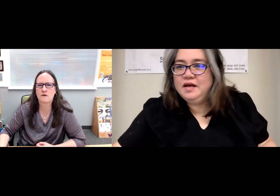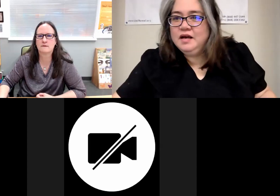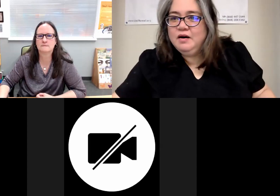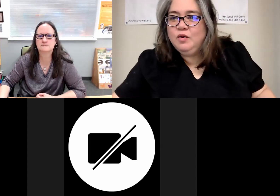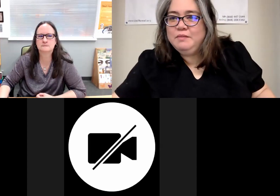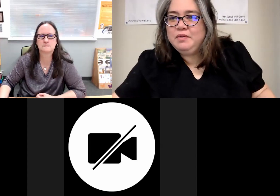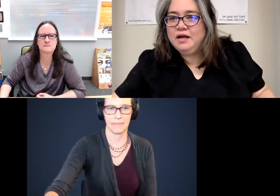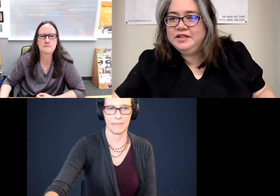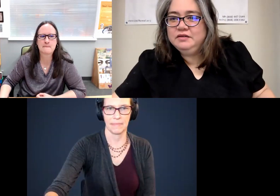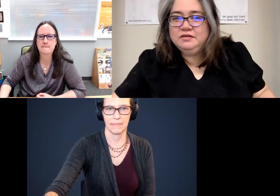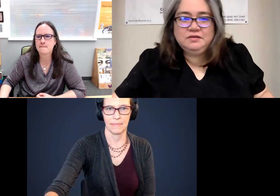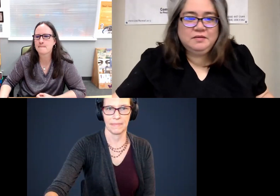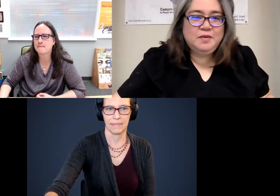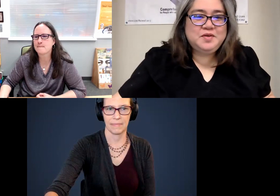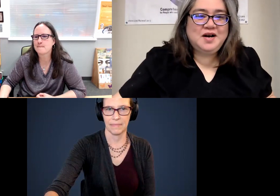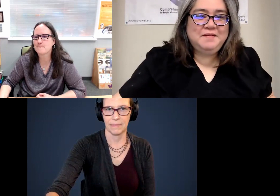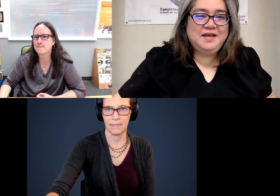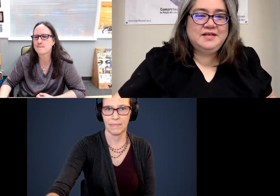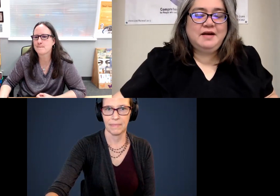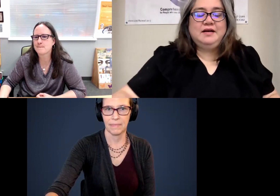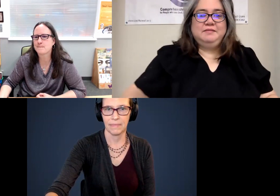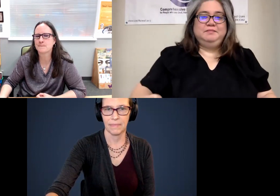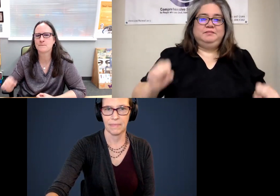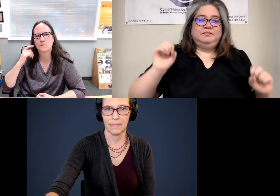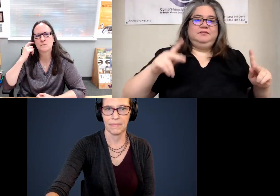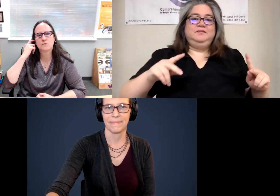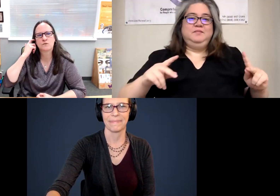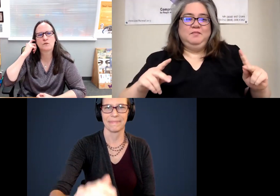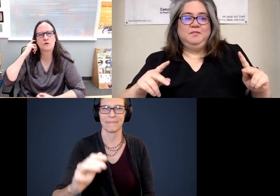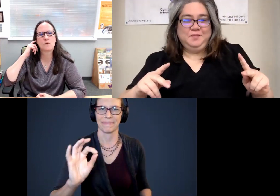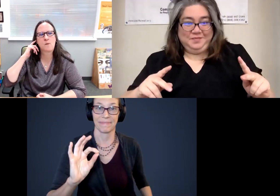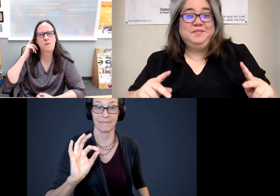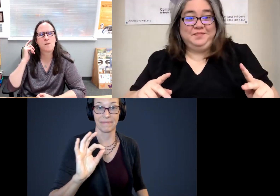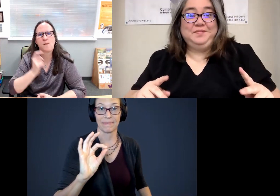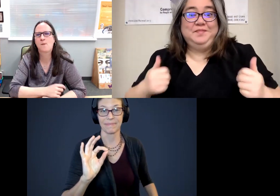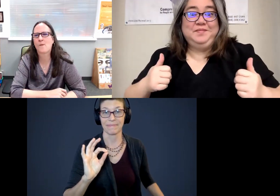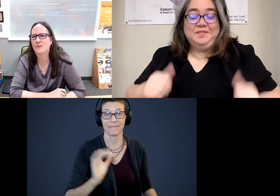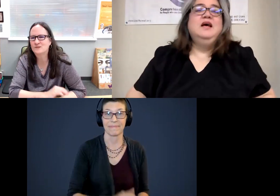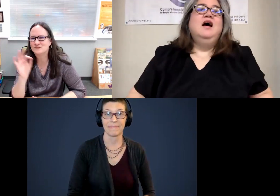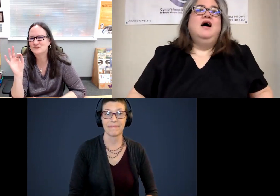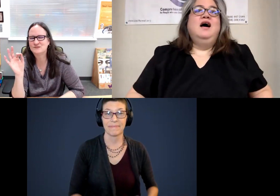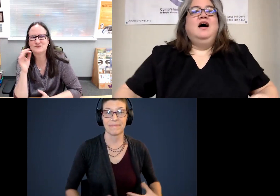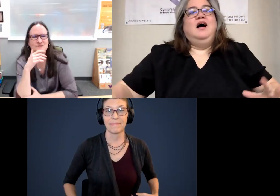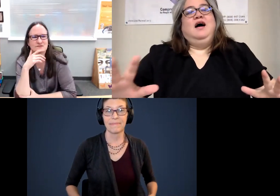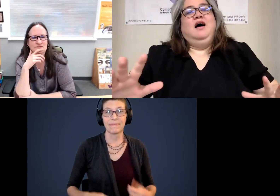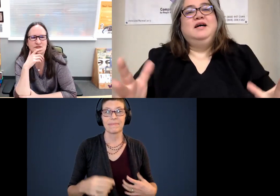Roz: Oh, I'm blocked. Oh, sorry. Thanks, Carrie. Oh, thanks, Carrie.